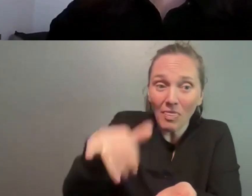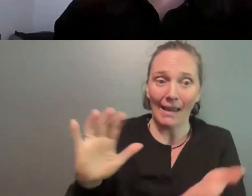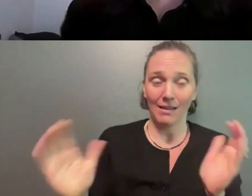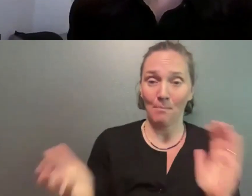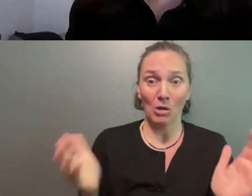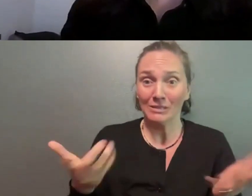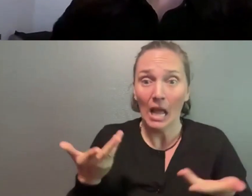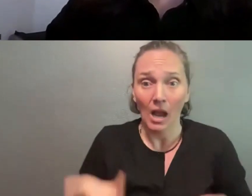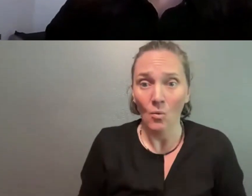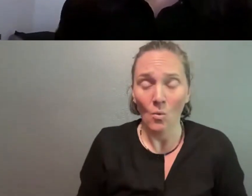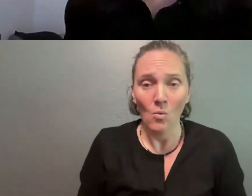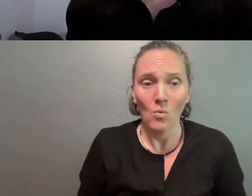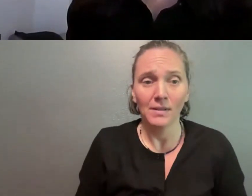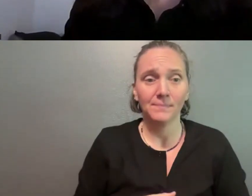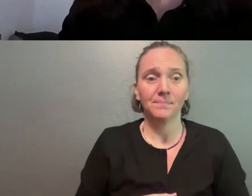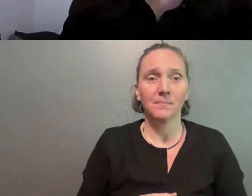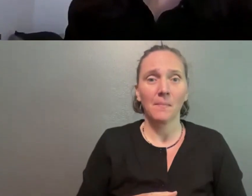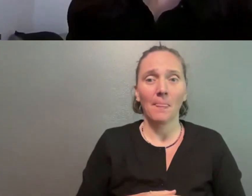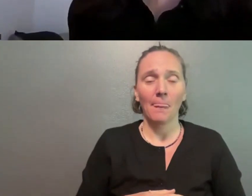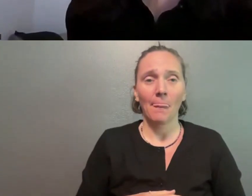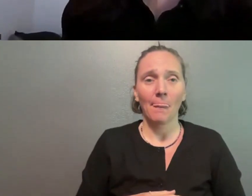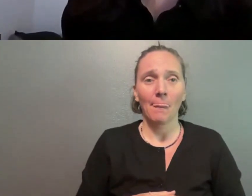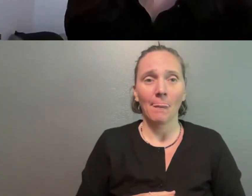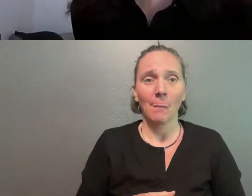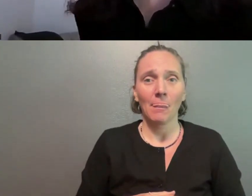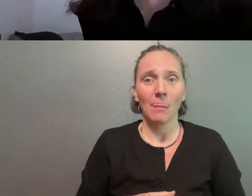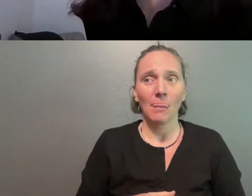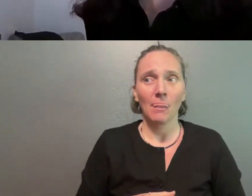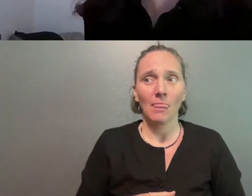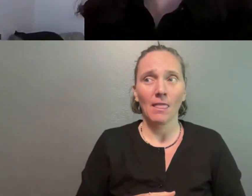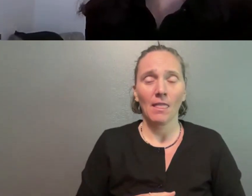So, you know I think that the, the school of social work,